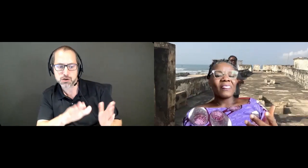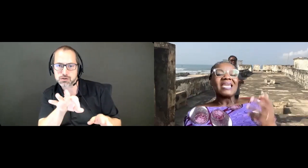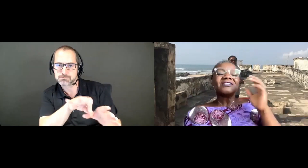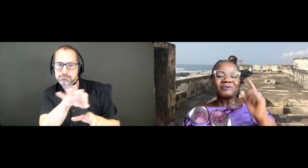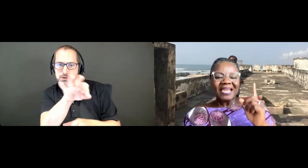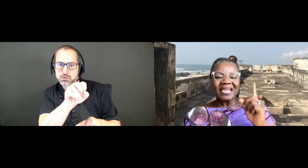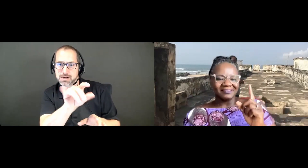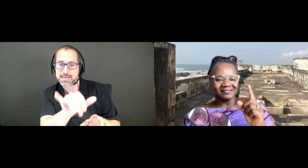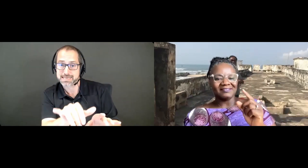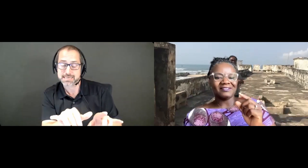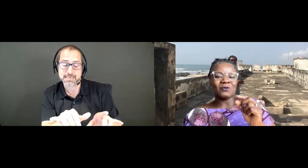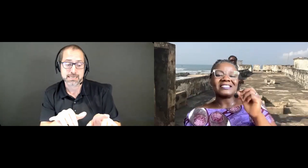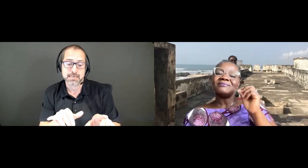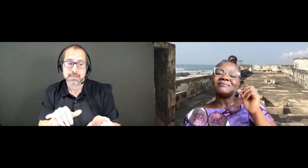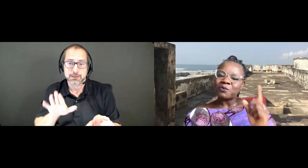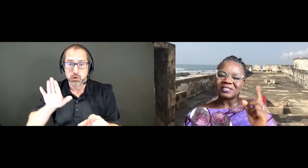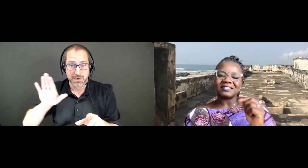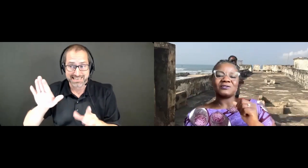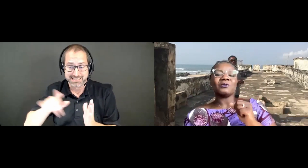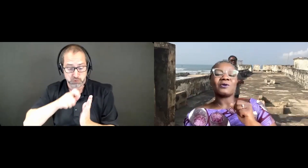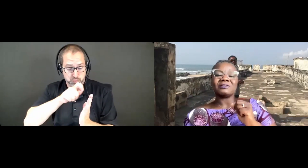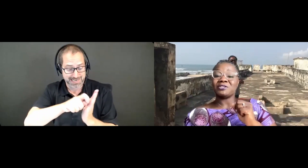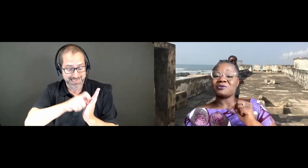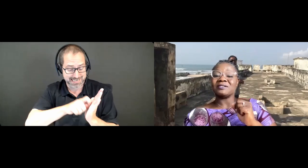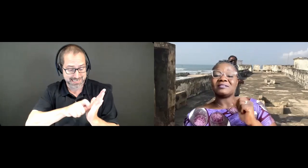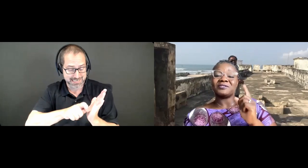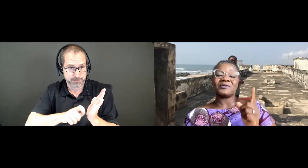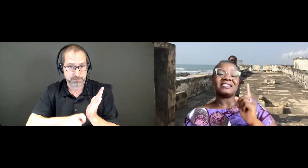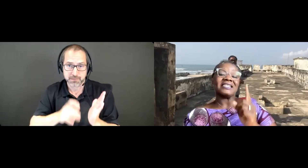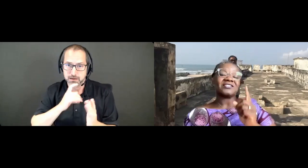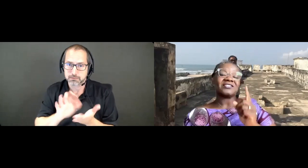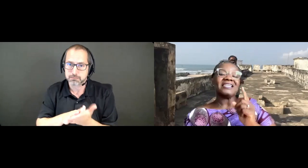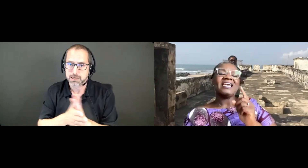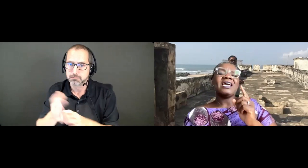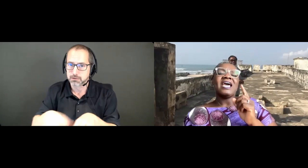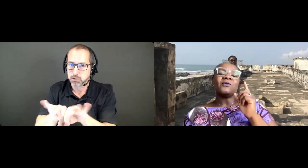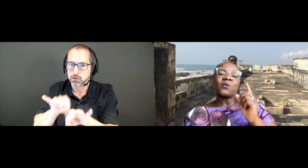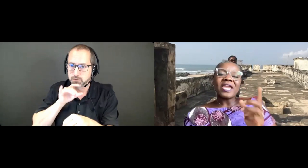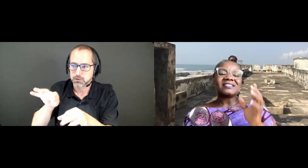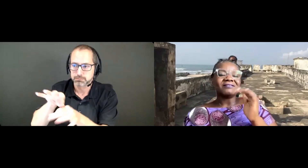His writing was deemed important to Gold Coast spirituality history, and ways of